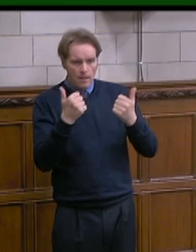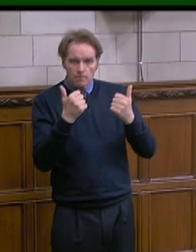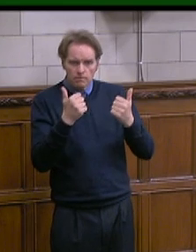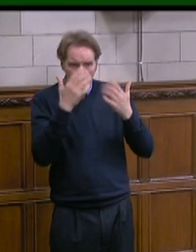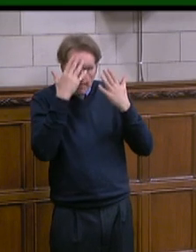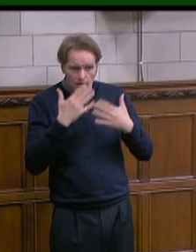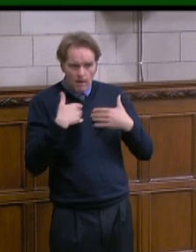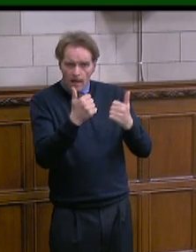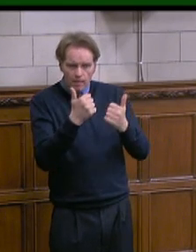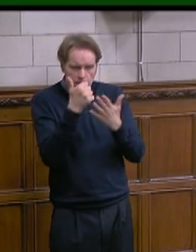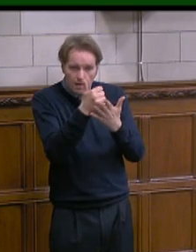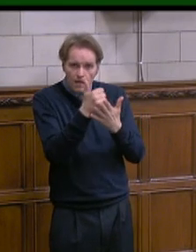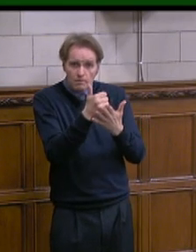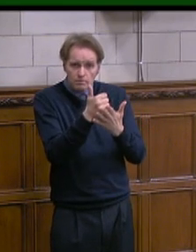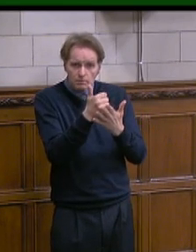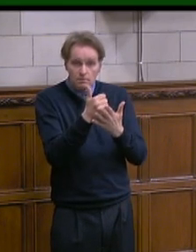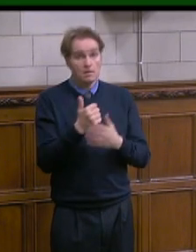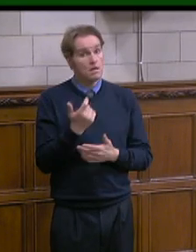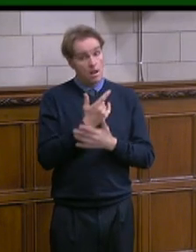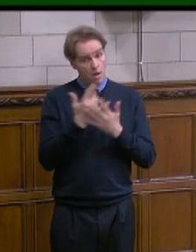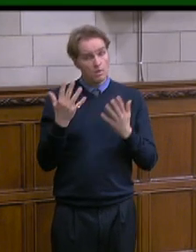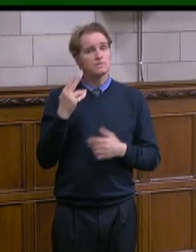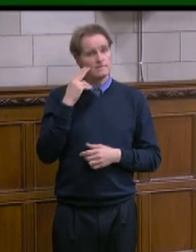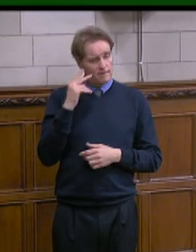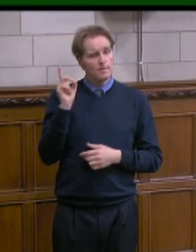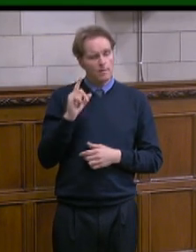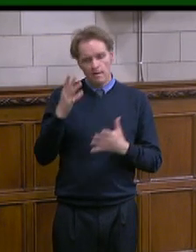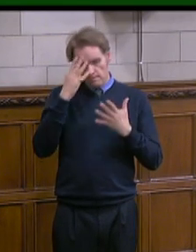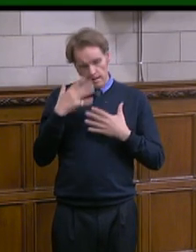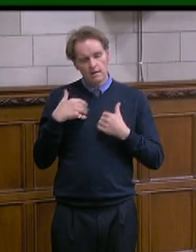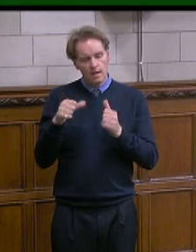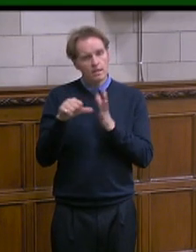A lot of deaf people suffer from mental health issues.